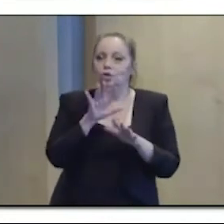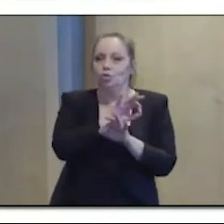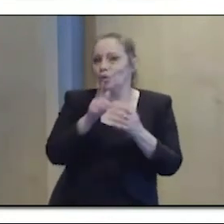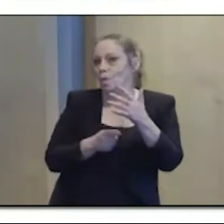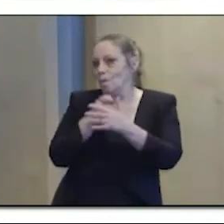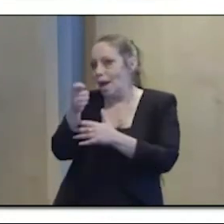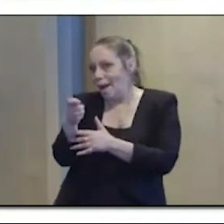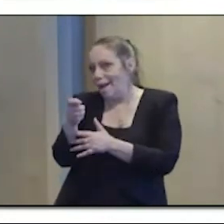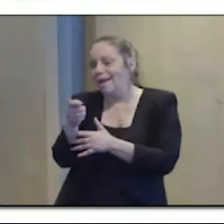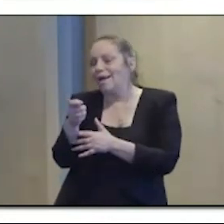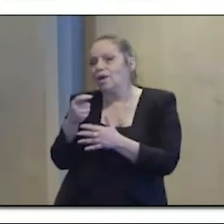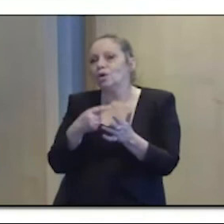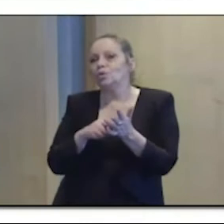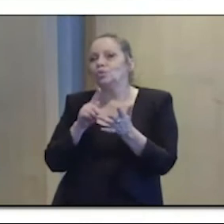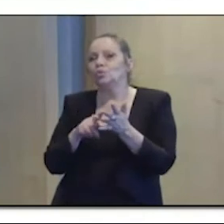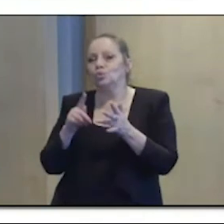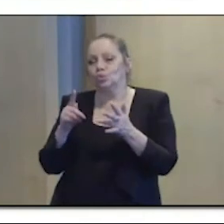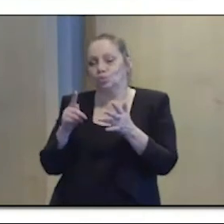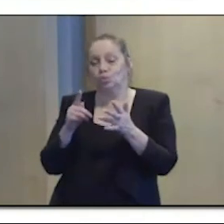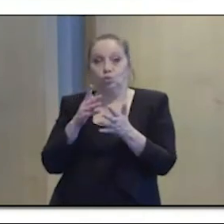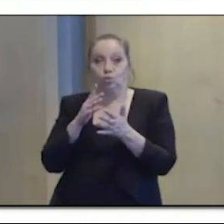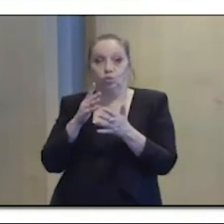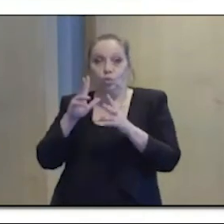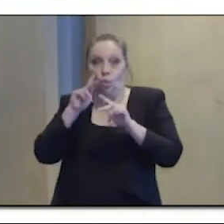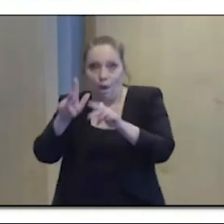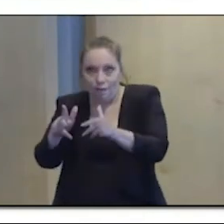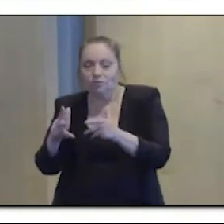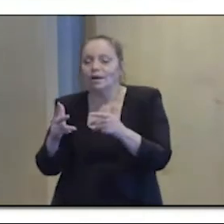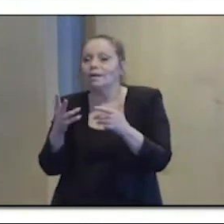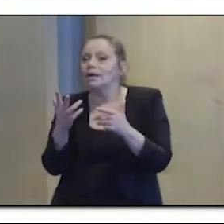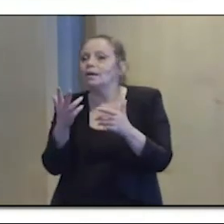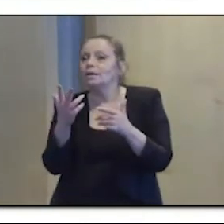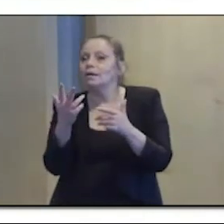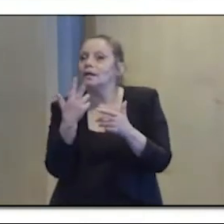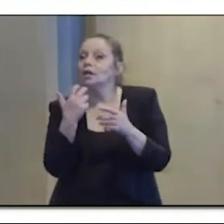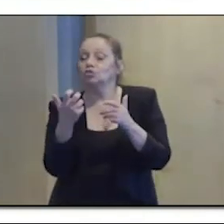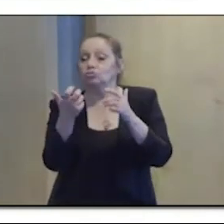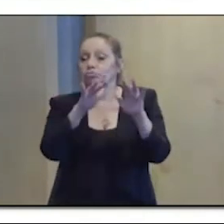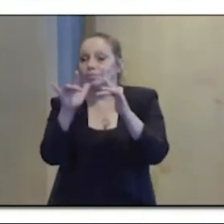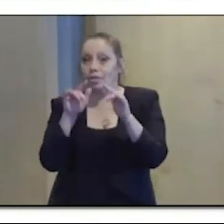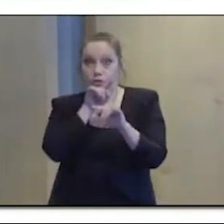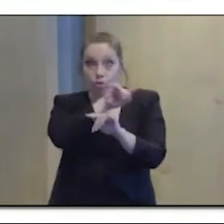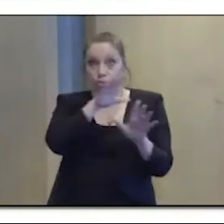to look after the electricity networks, that you and others are connected to, and we're not allowed